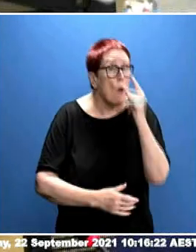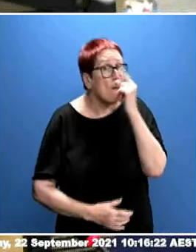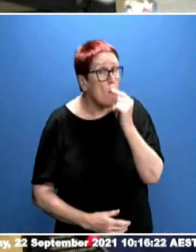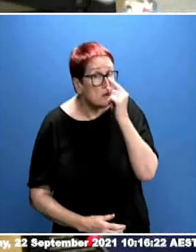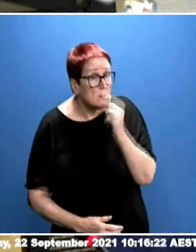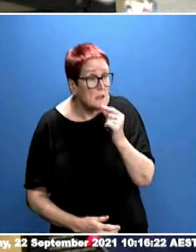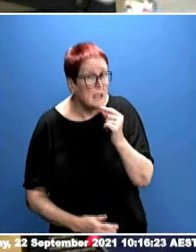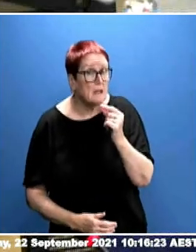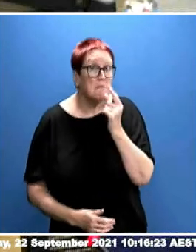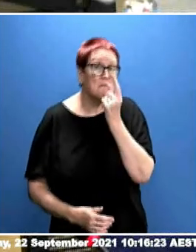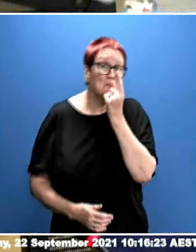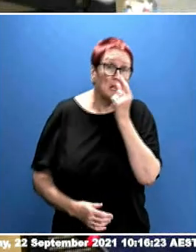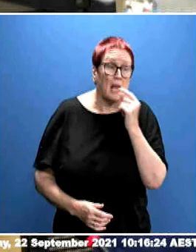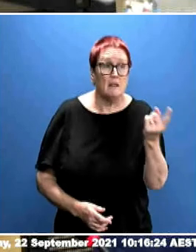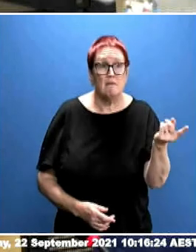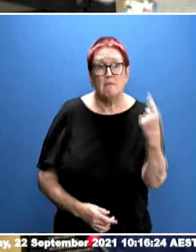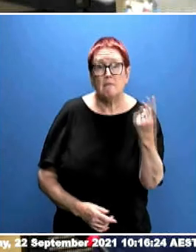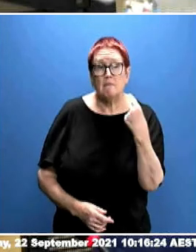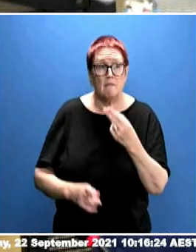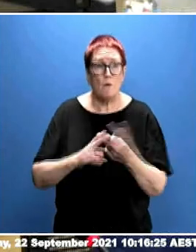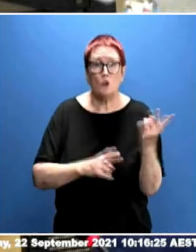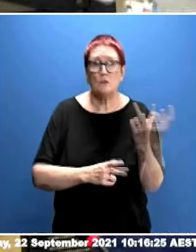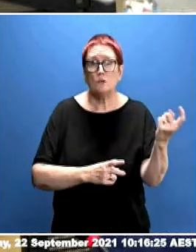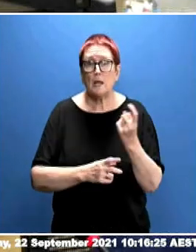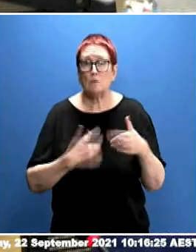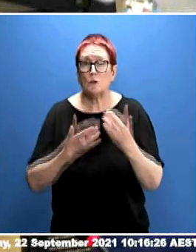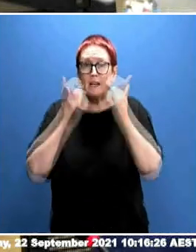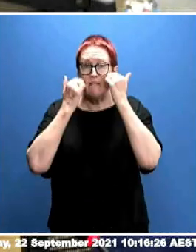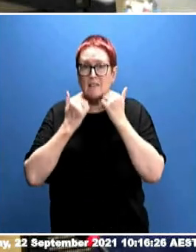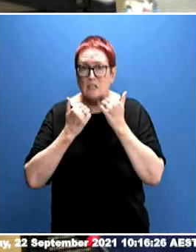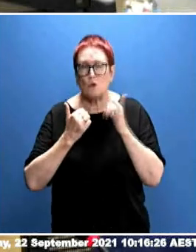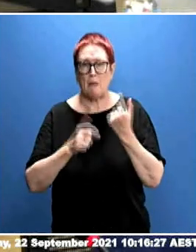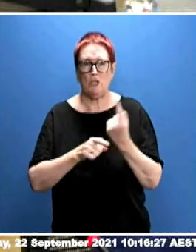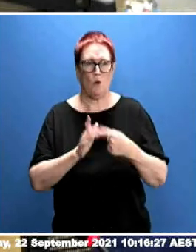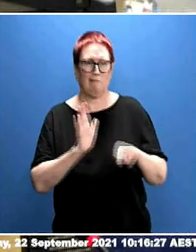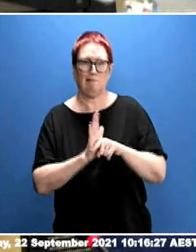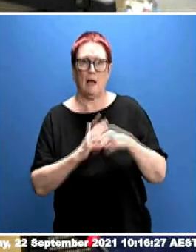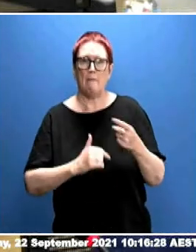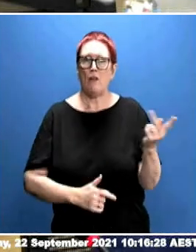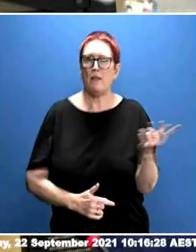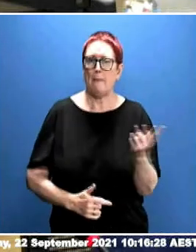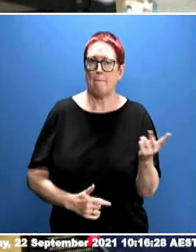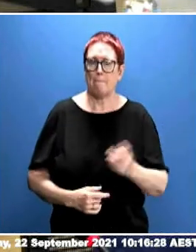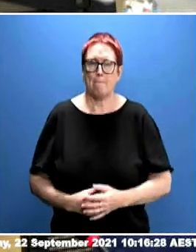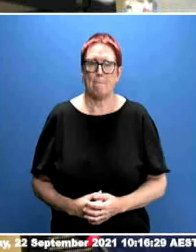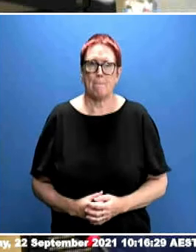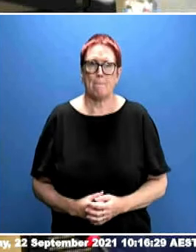about the prospect that evidence may be adverse. Not about the findings, and it's not an assumption that there would be any